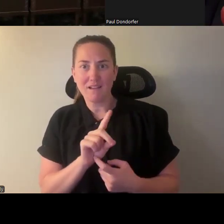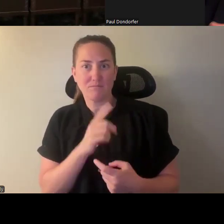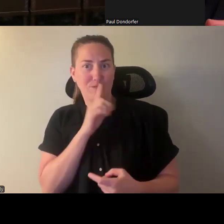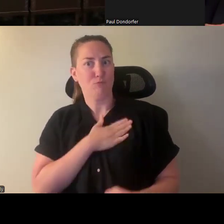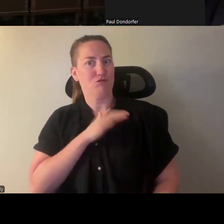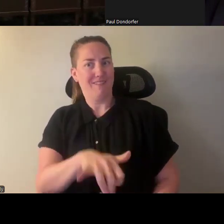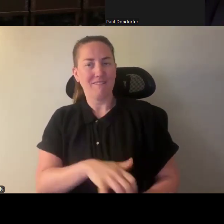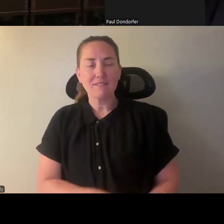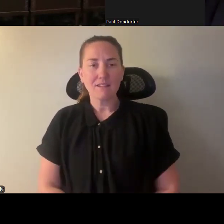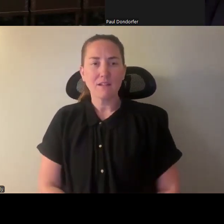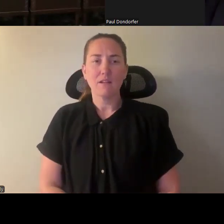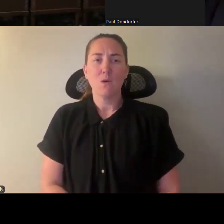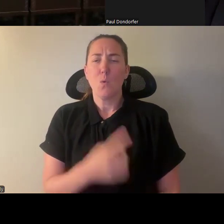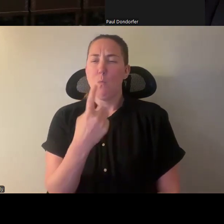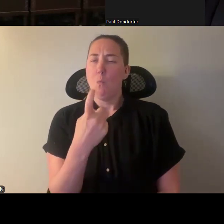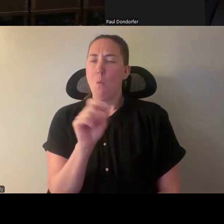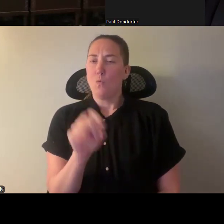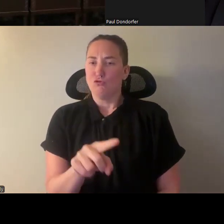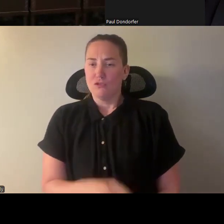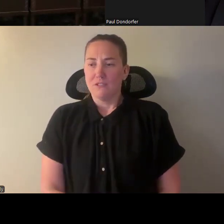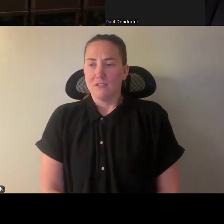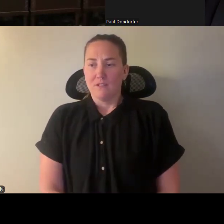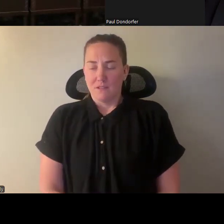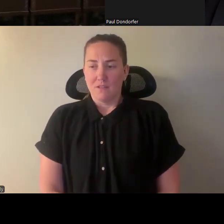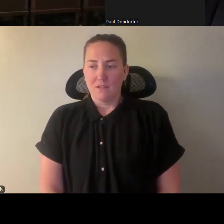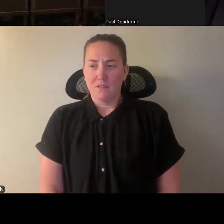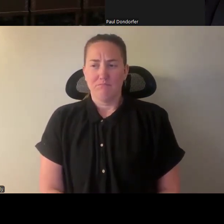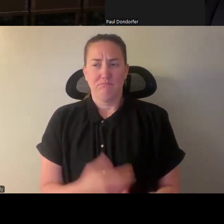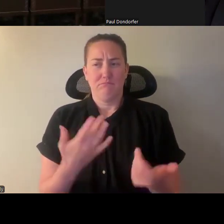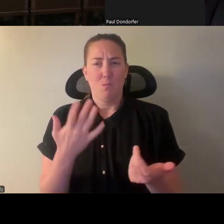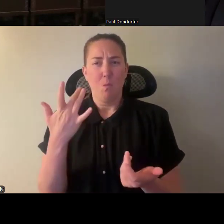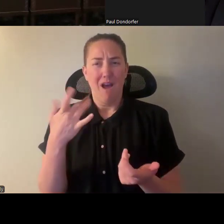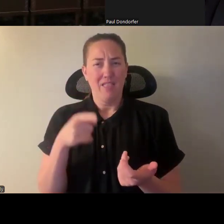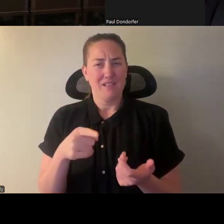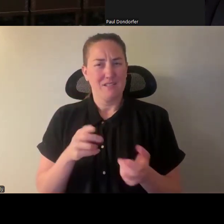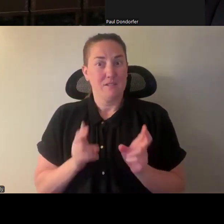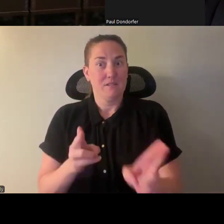just have uh one other question Um why is this a matter of urgency It's my understanding that